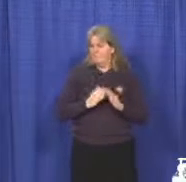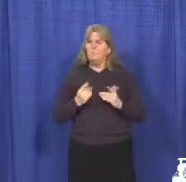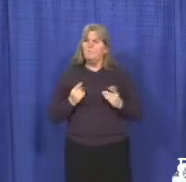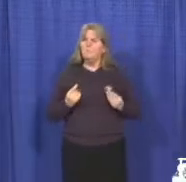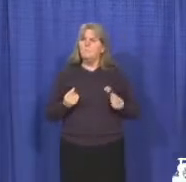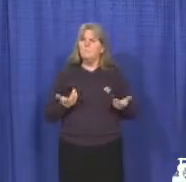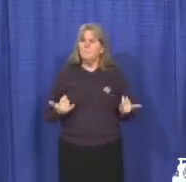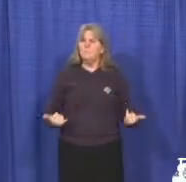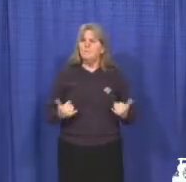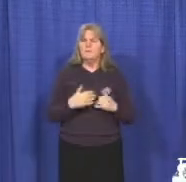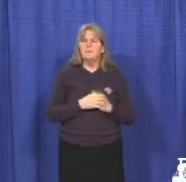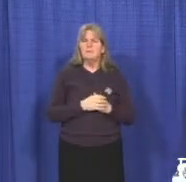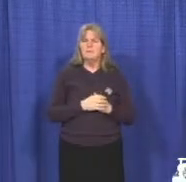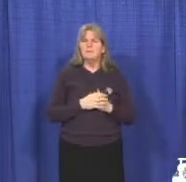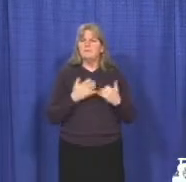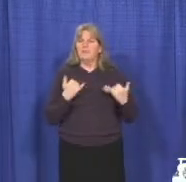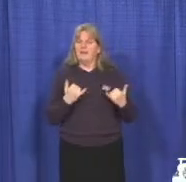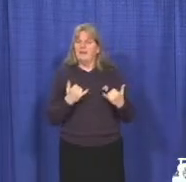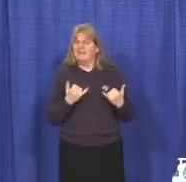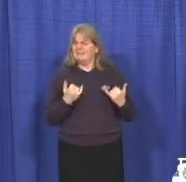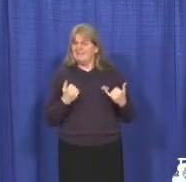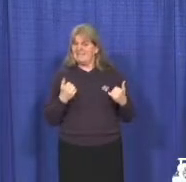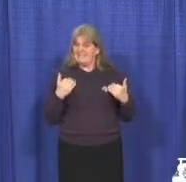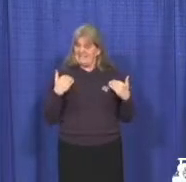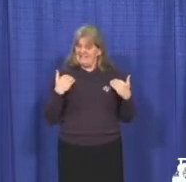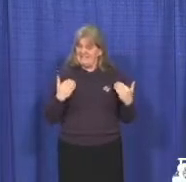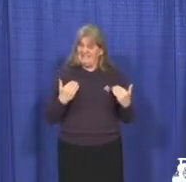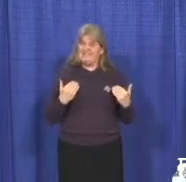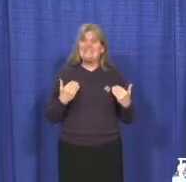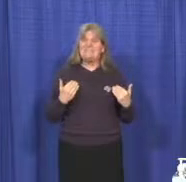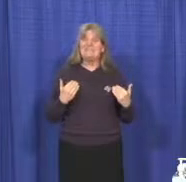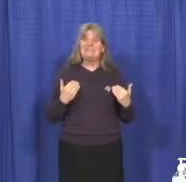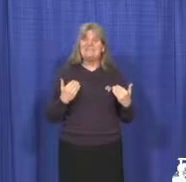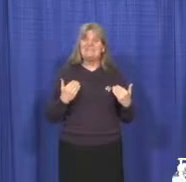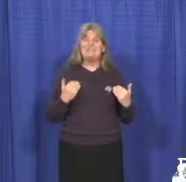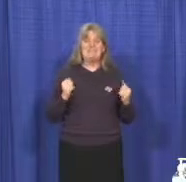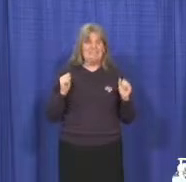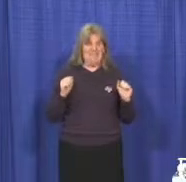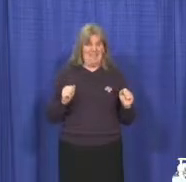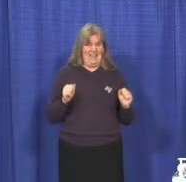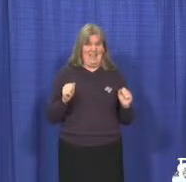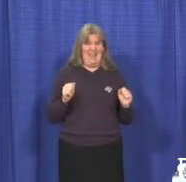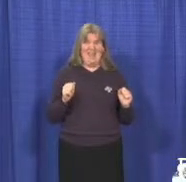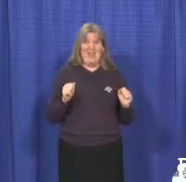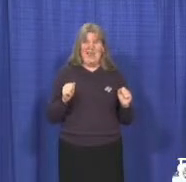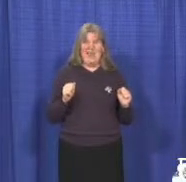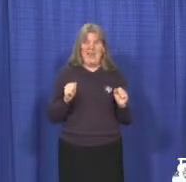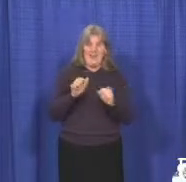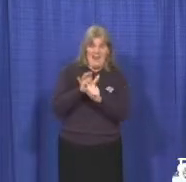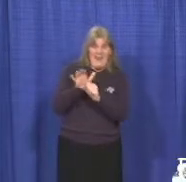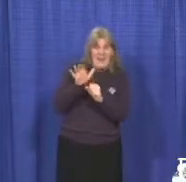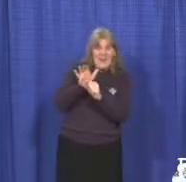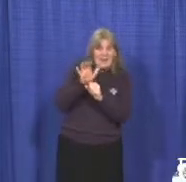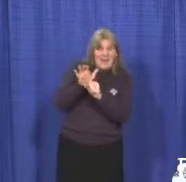we speak. At this time we are not yet confident enough to feel a sufficient majority of Yukoners